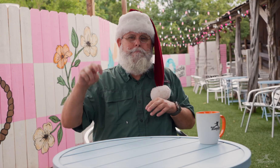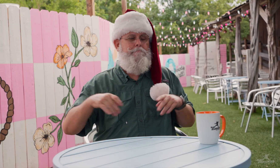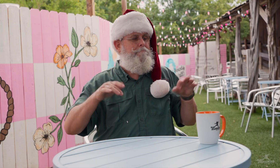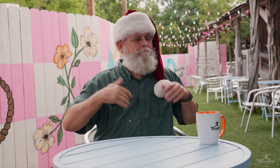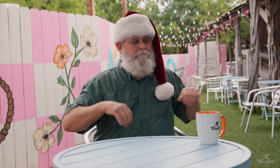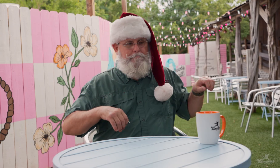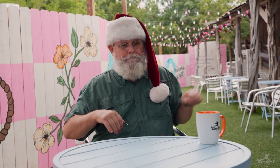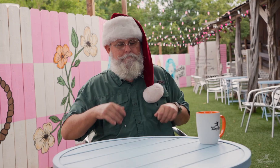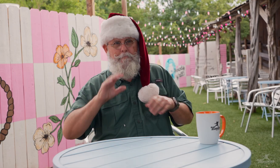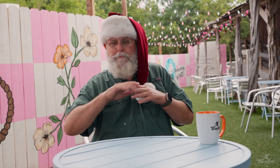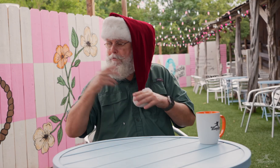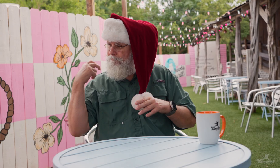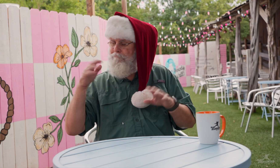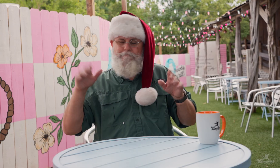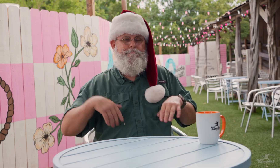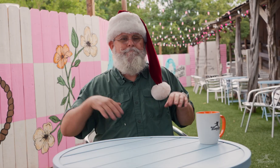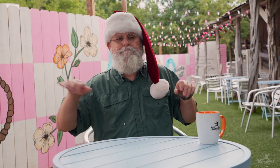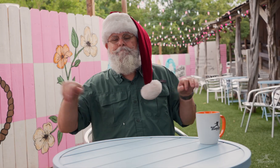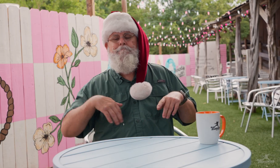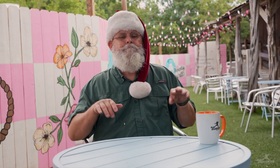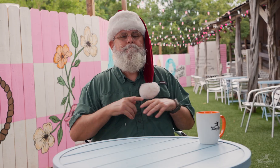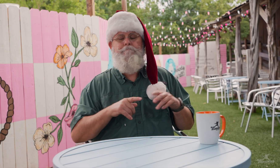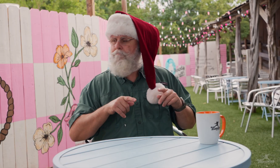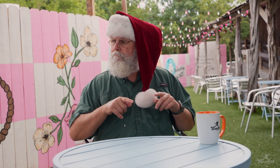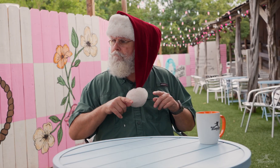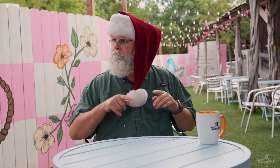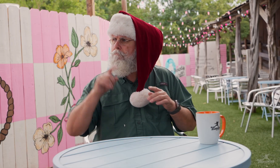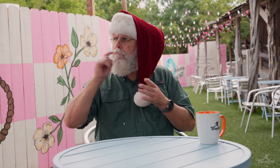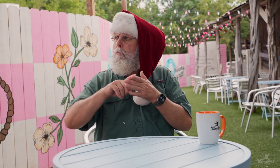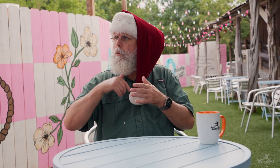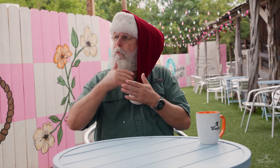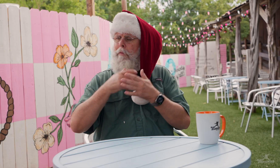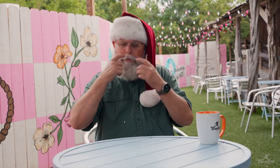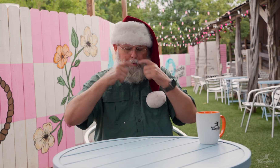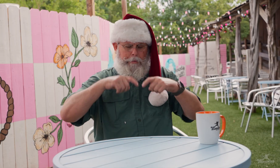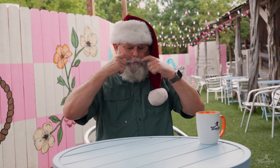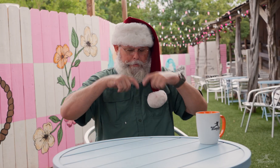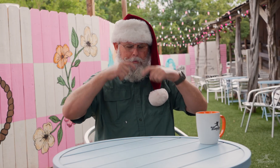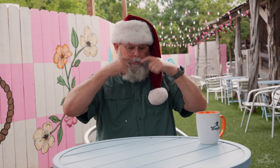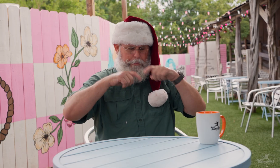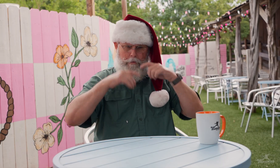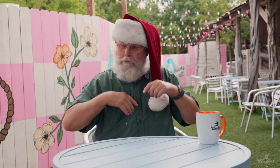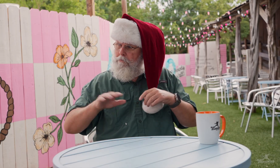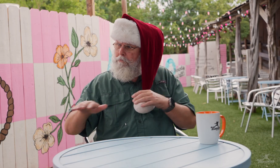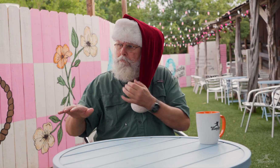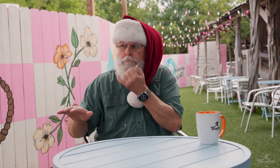I closed the door, my wife in the back seat. I looked over, my daughter was in tears. I asked what was the matter.